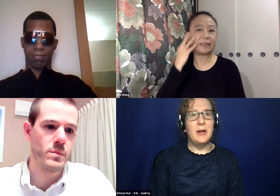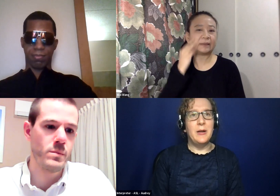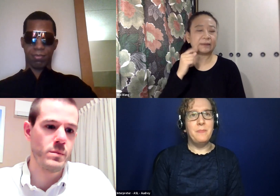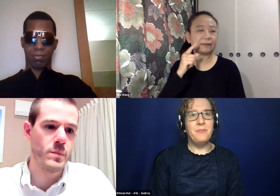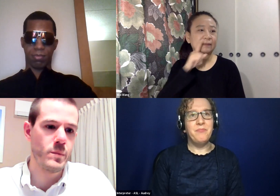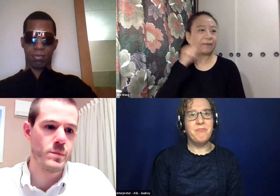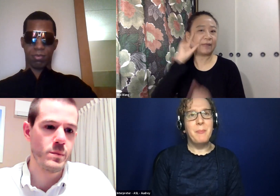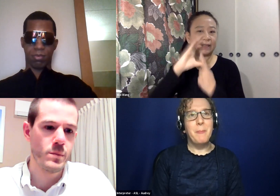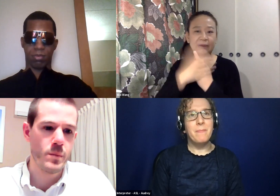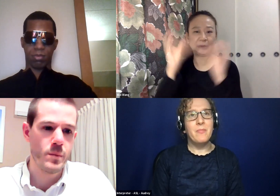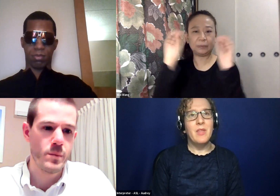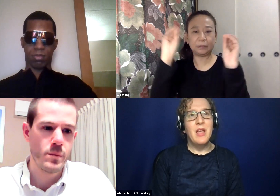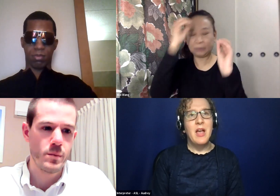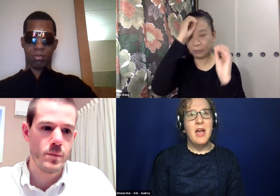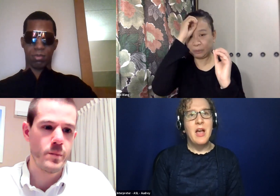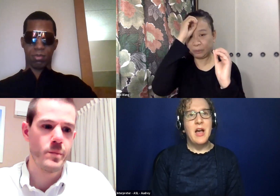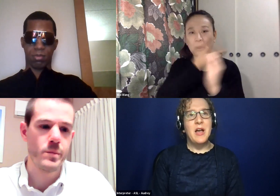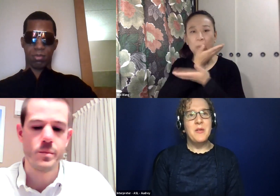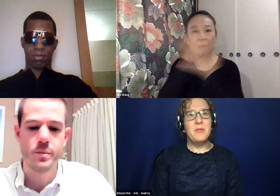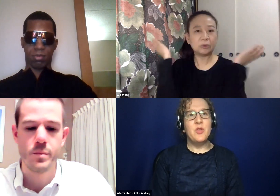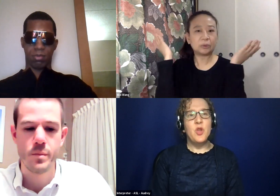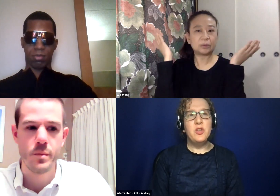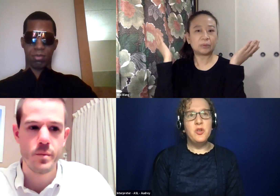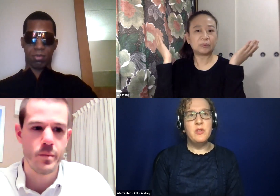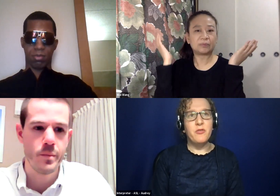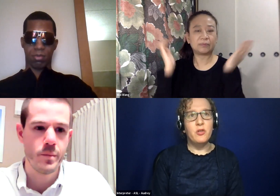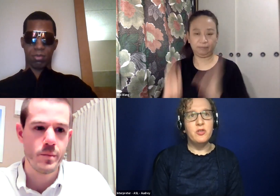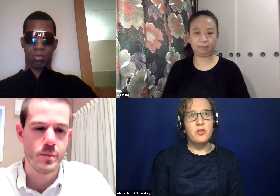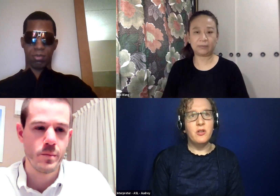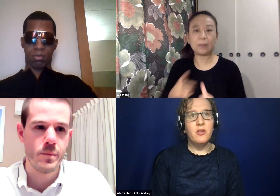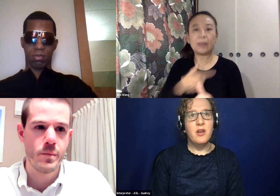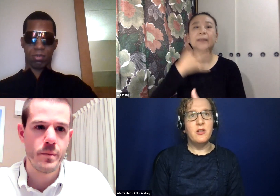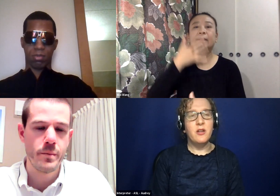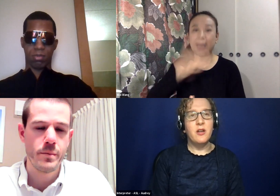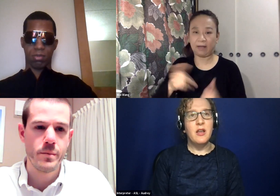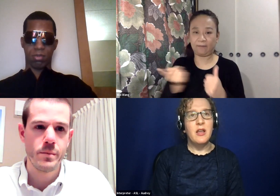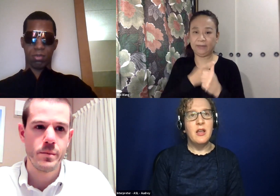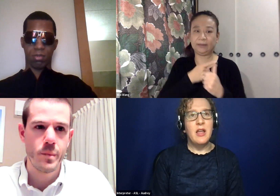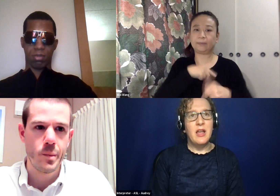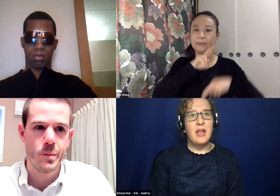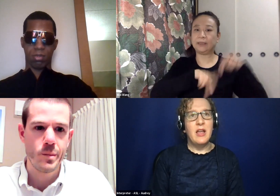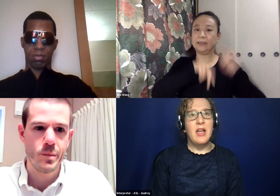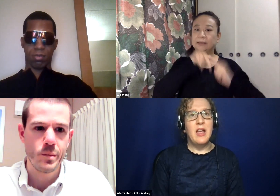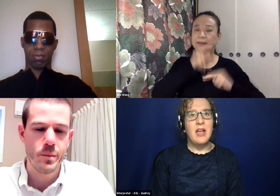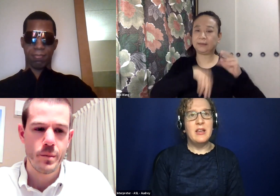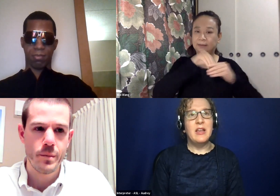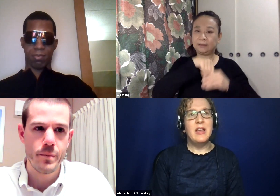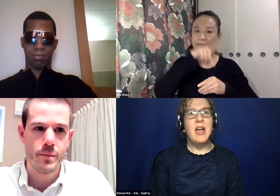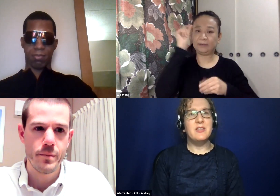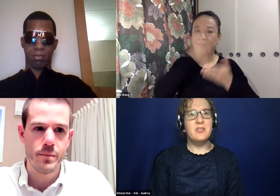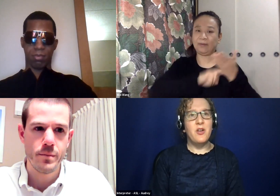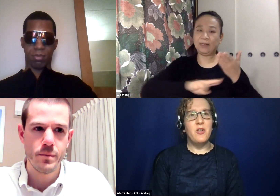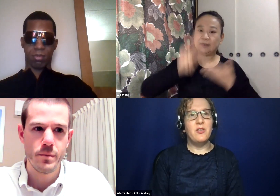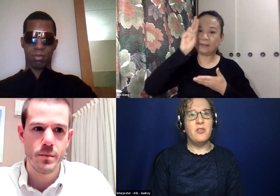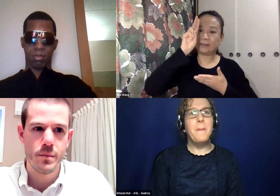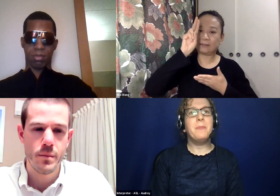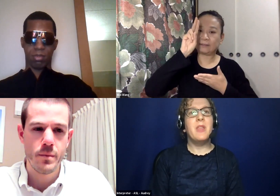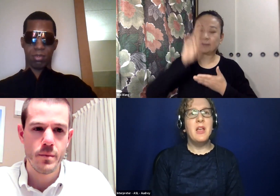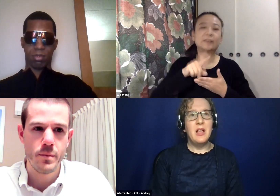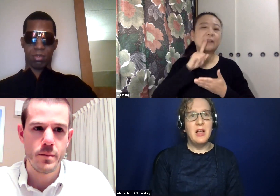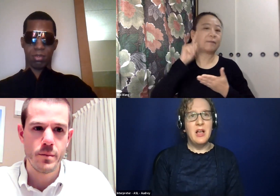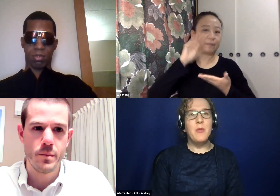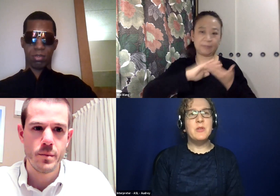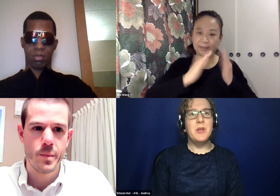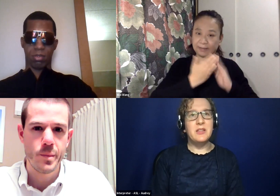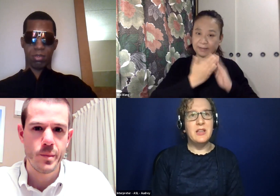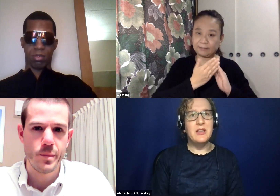No one knew Deaf culture there, and so I was building the University... >> JUSTIN HARFORD: So what would you say